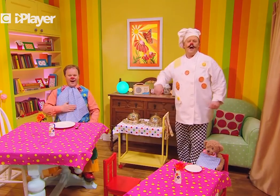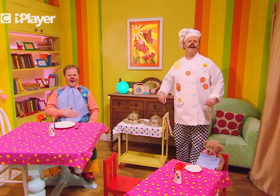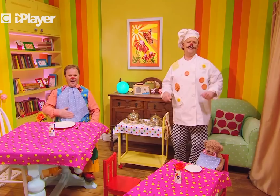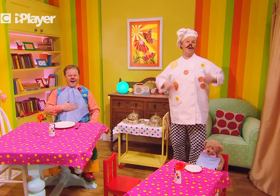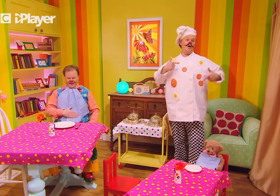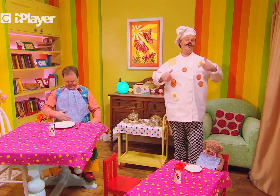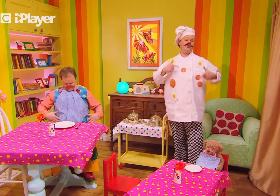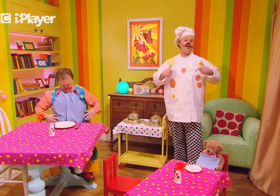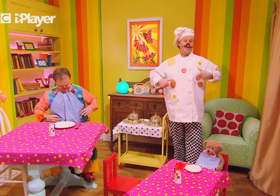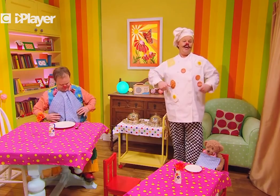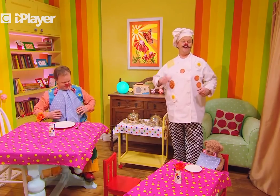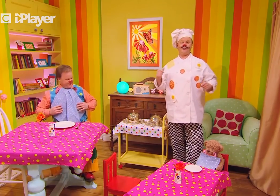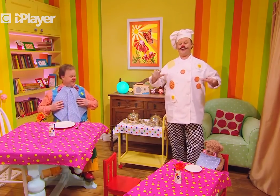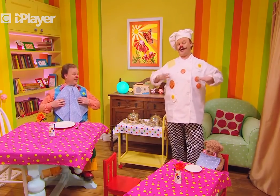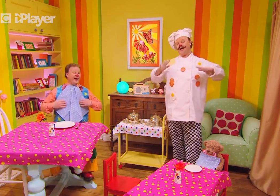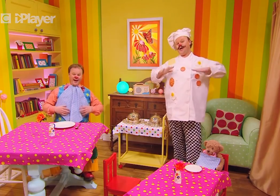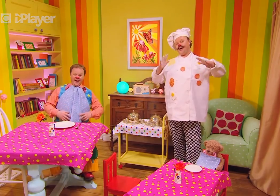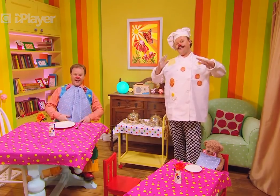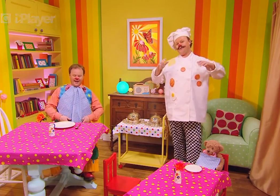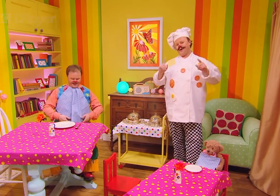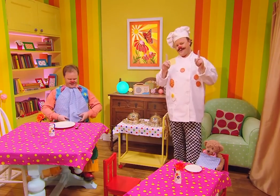a launch is served